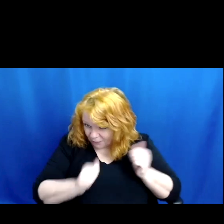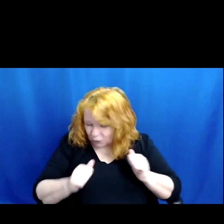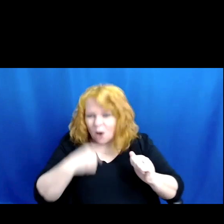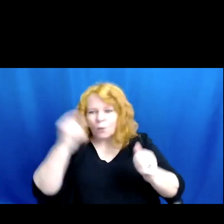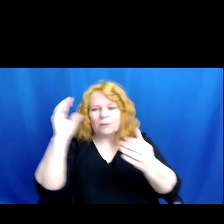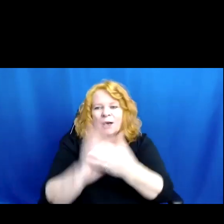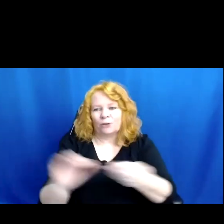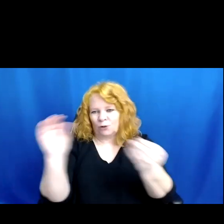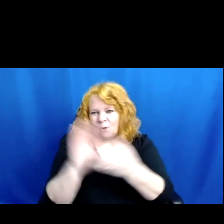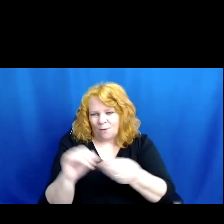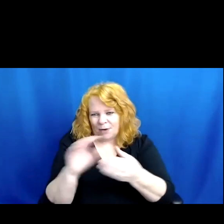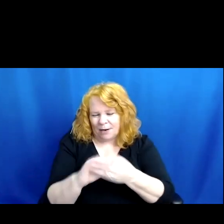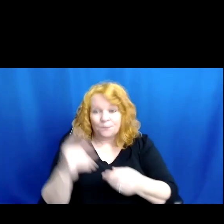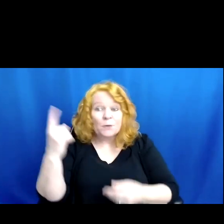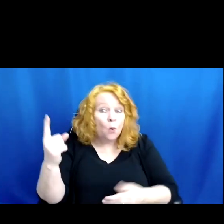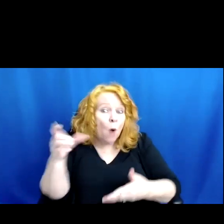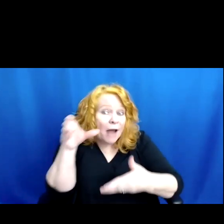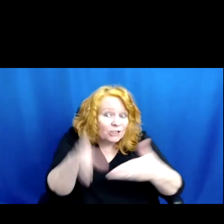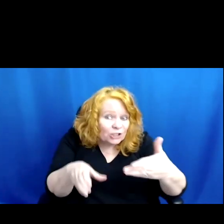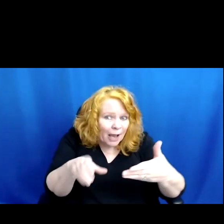There’s one chapter each week.